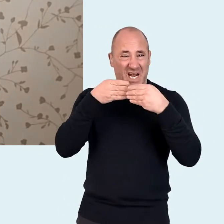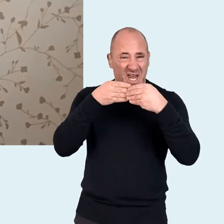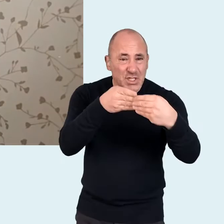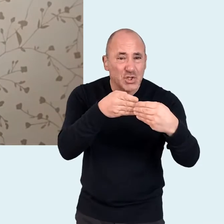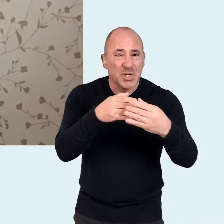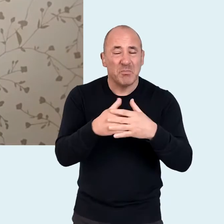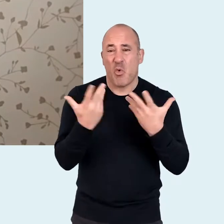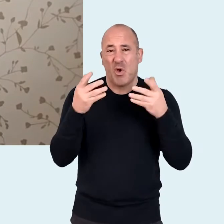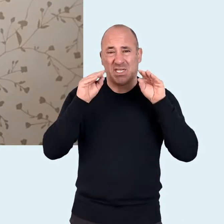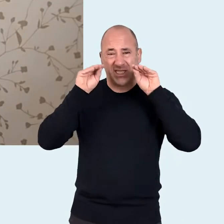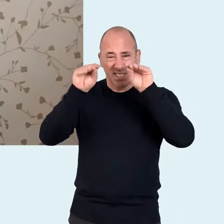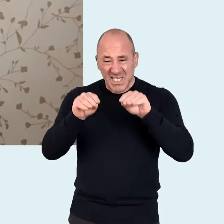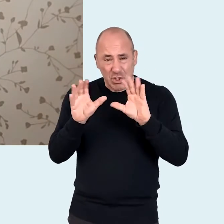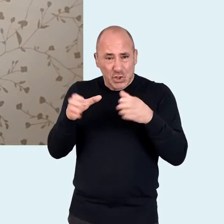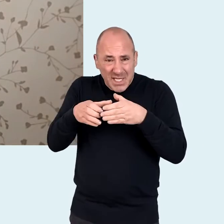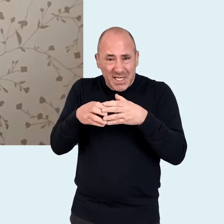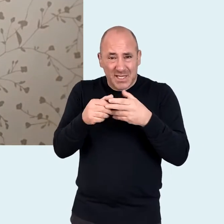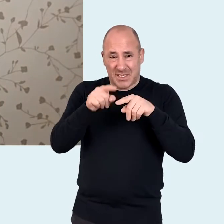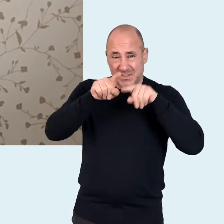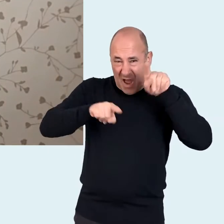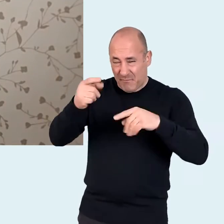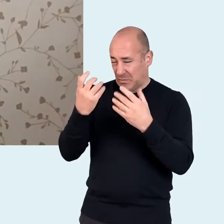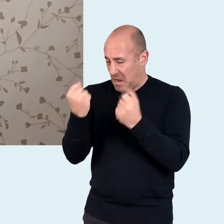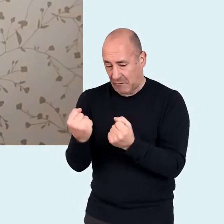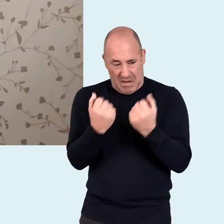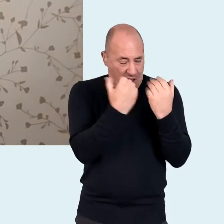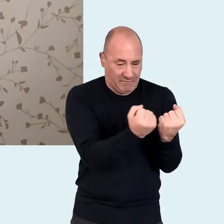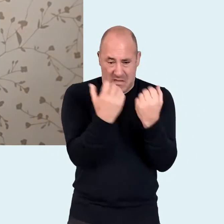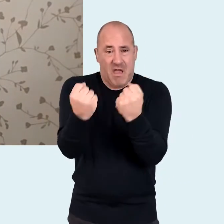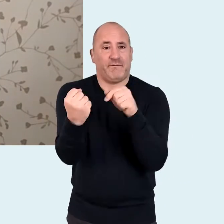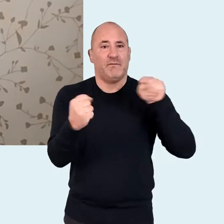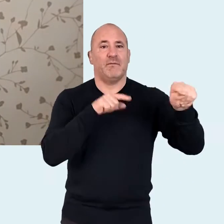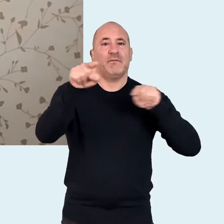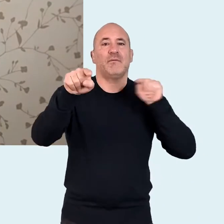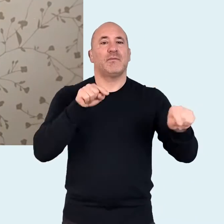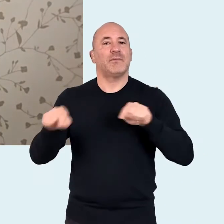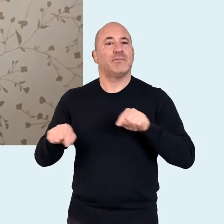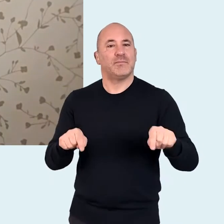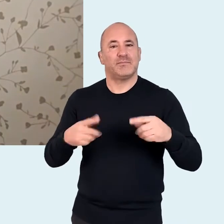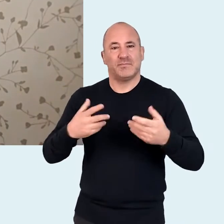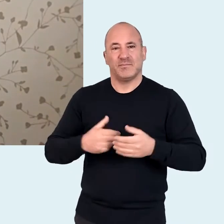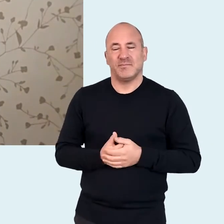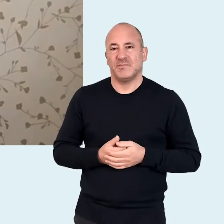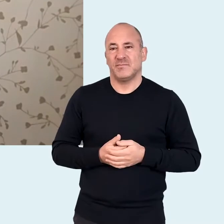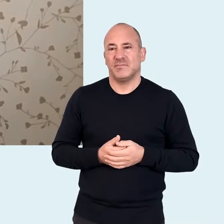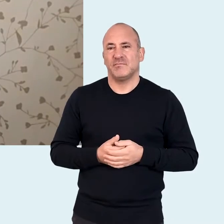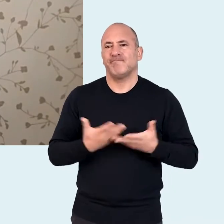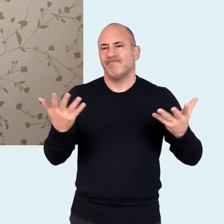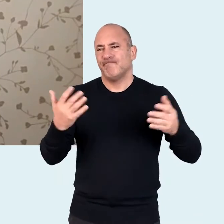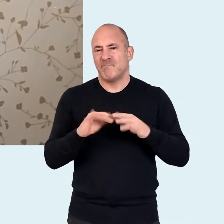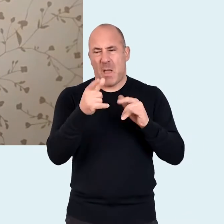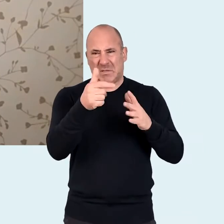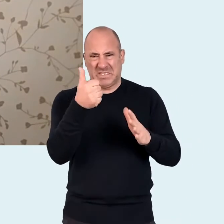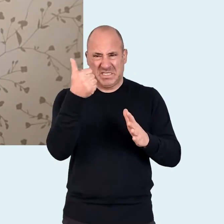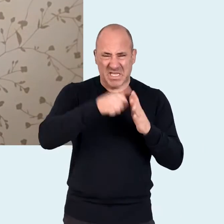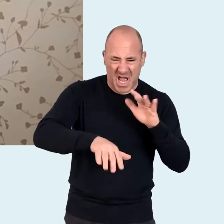leadership or whether that's in the teaching team, trying to make sure that you have diversity